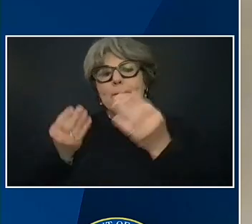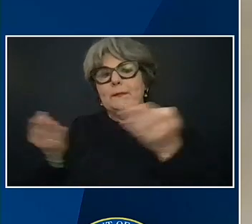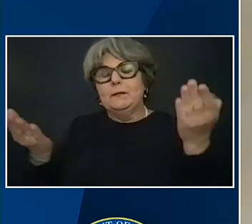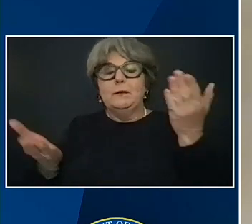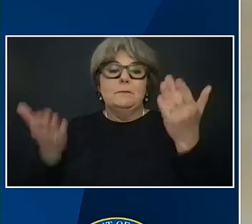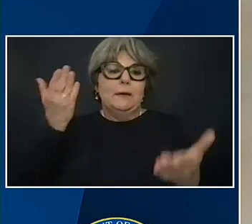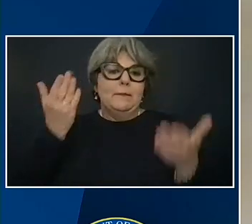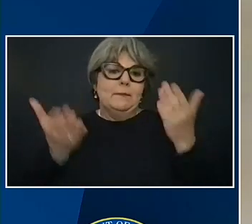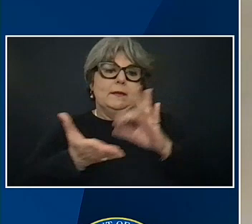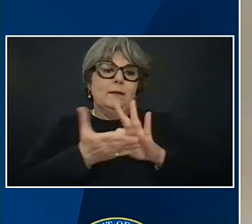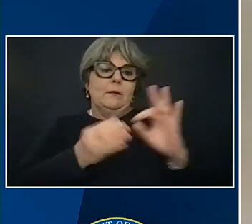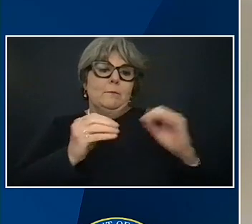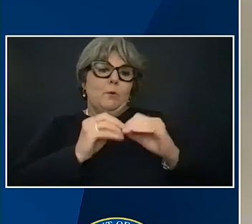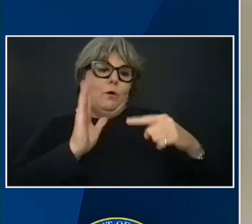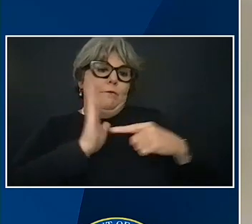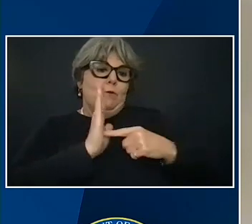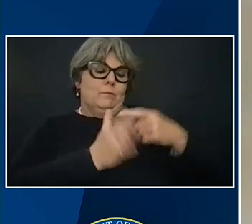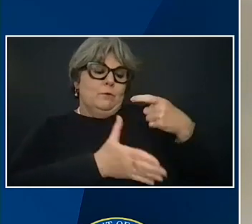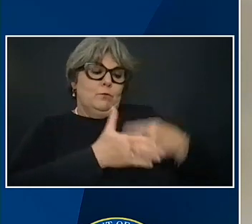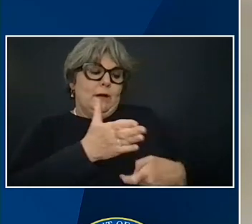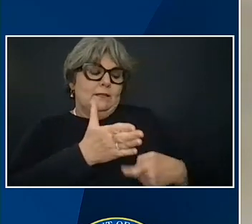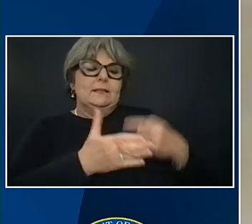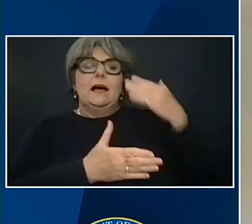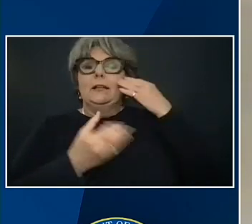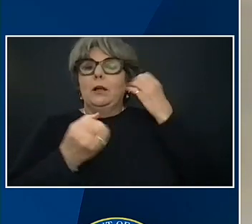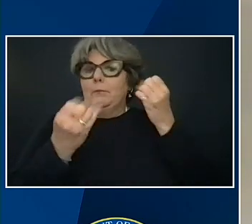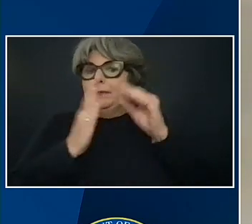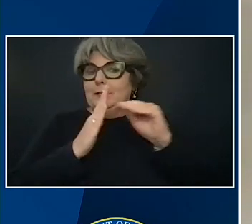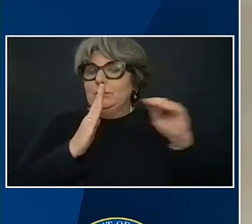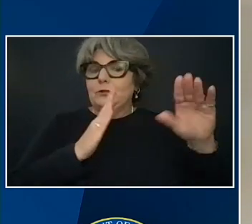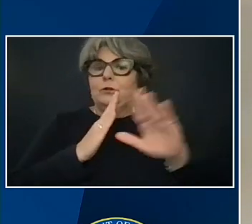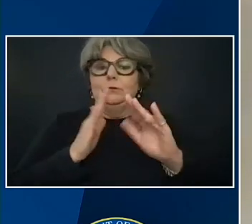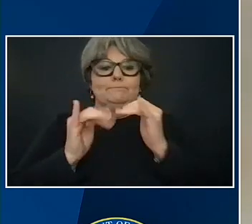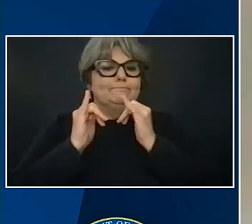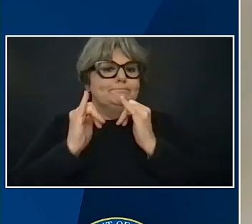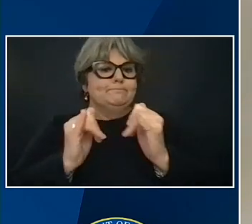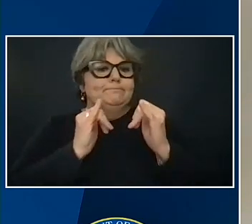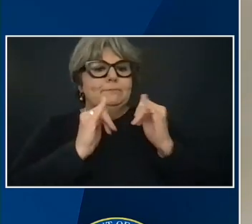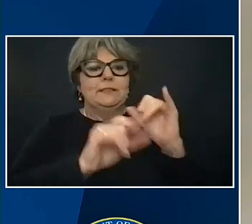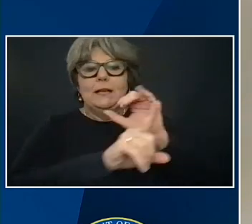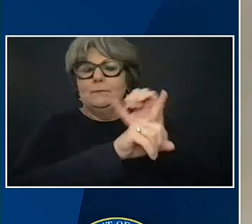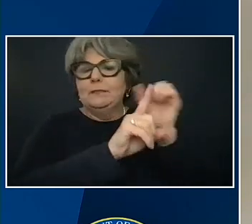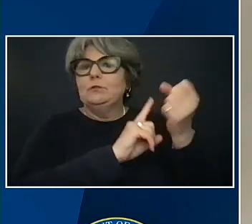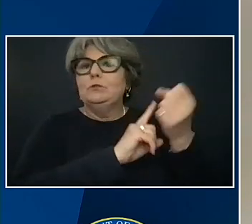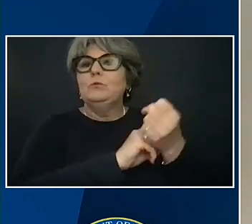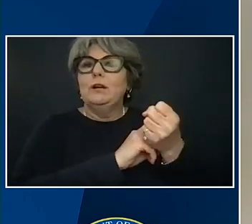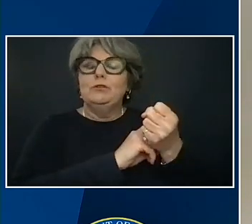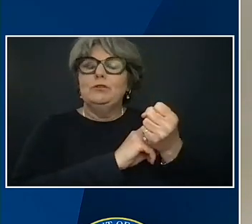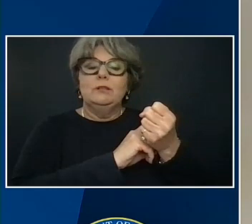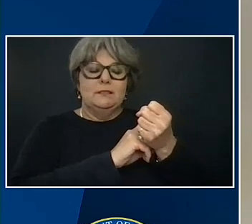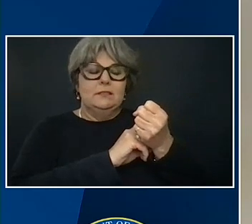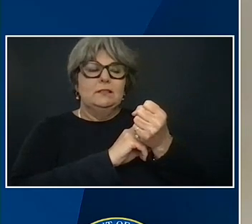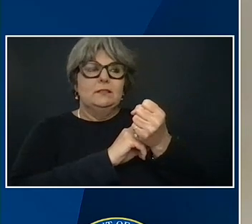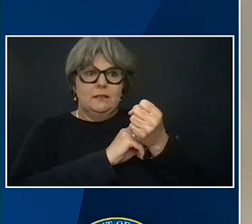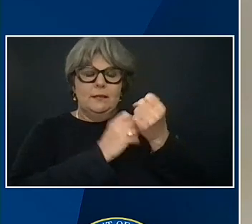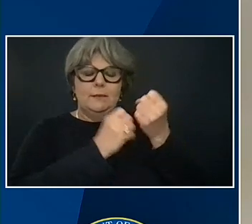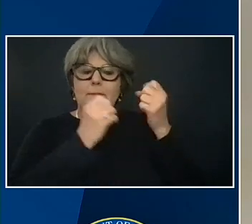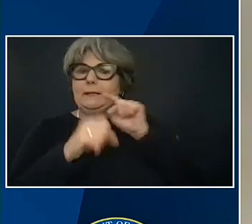more affordable rates. I know many students who are in a similar situation, and after speaking to many of them throughout my years at UCF, I have